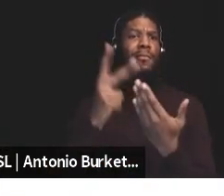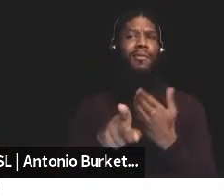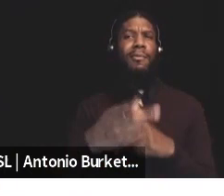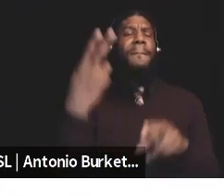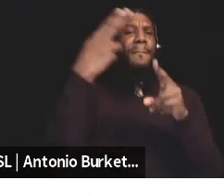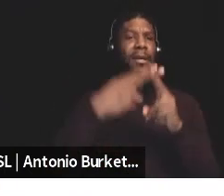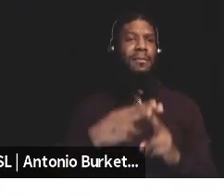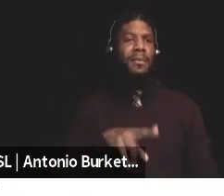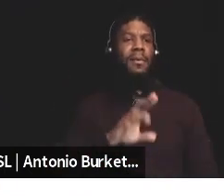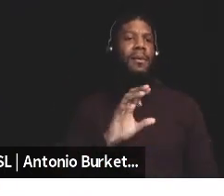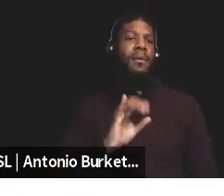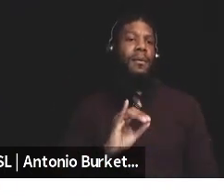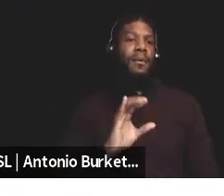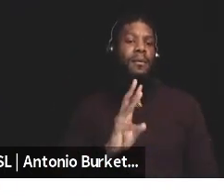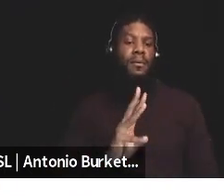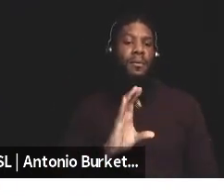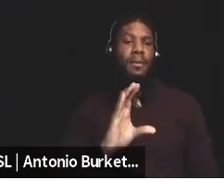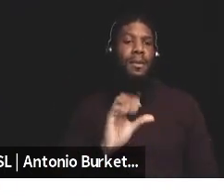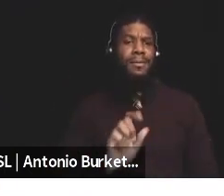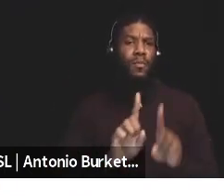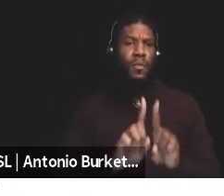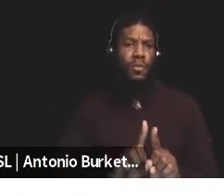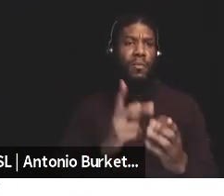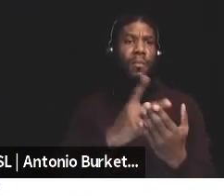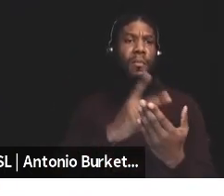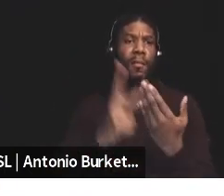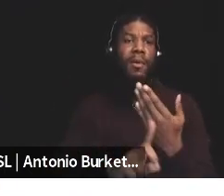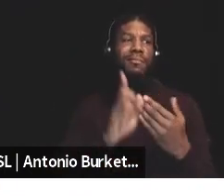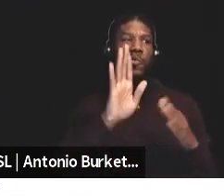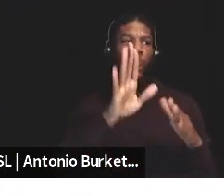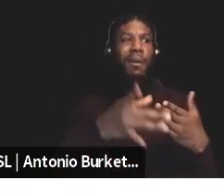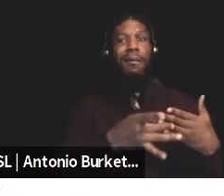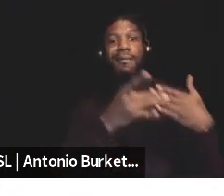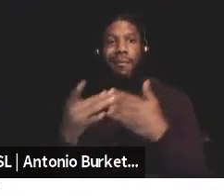lead in to this . In the first year of the pandemic, we had set up a mentor-match program